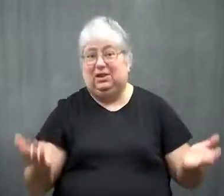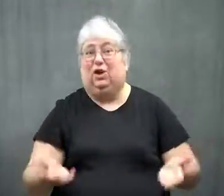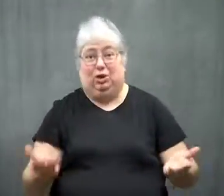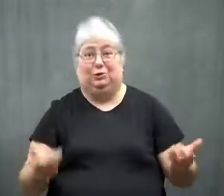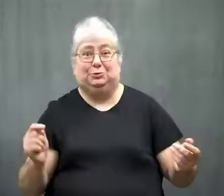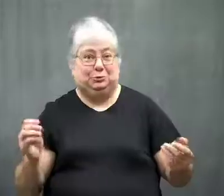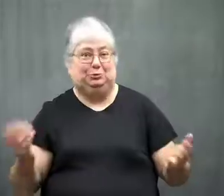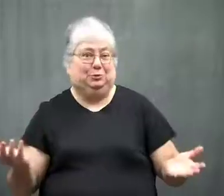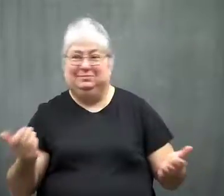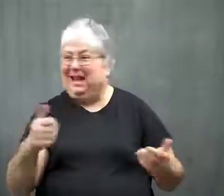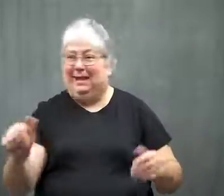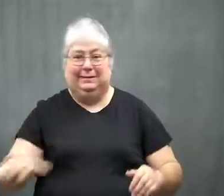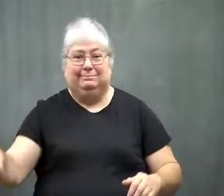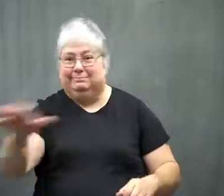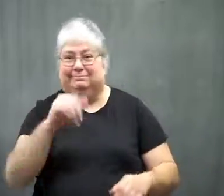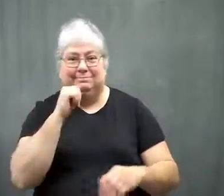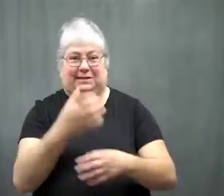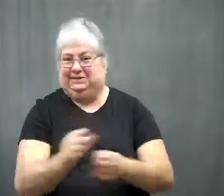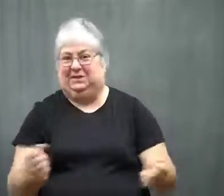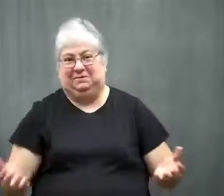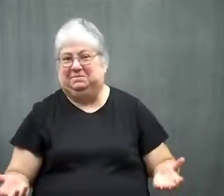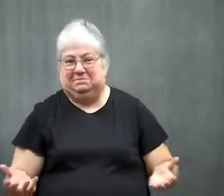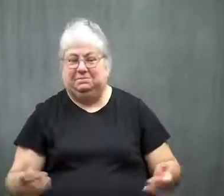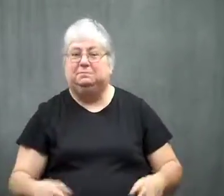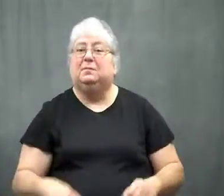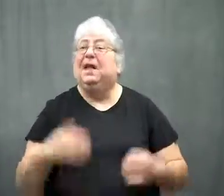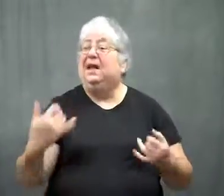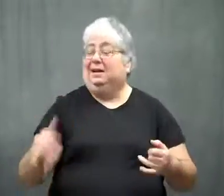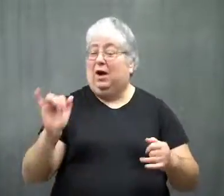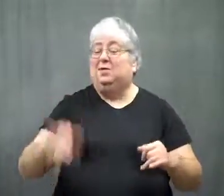It can happen here too, no place is safe anymore.